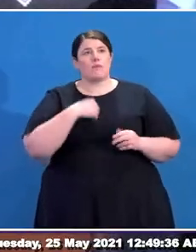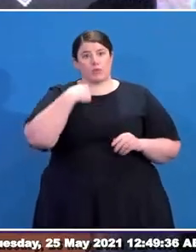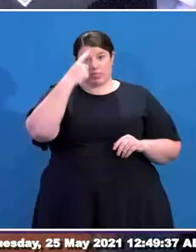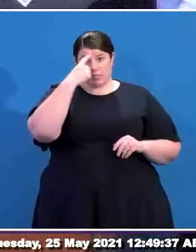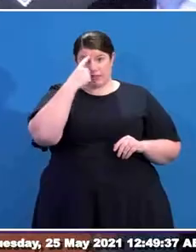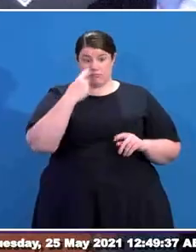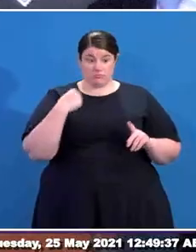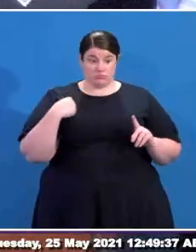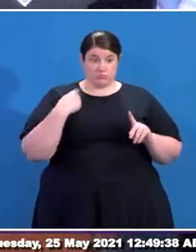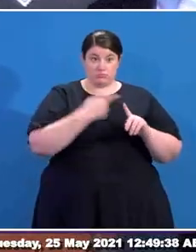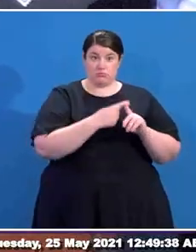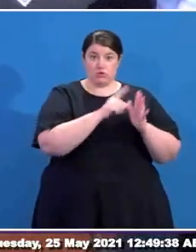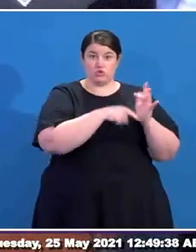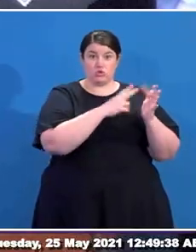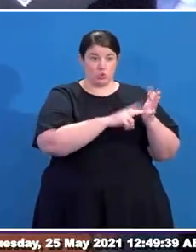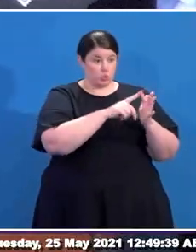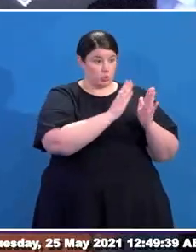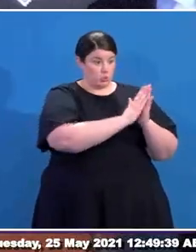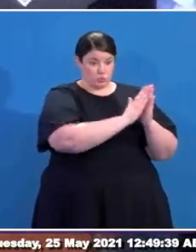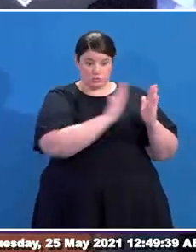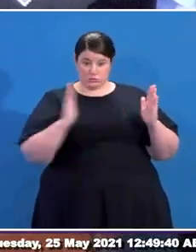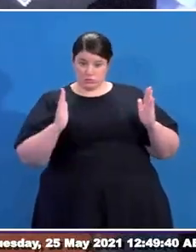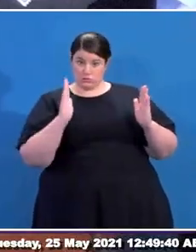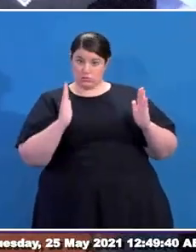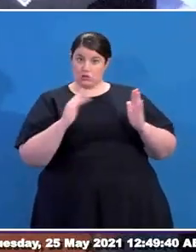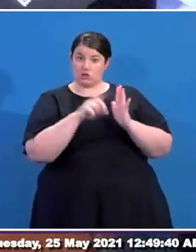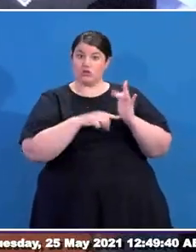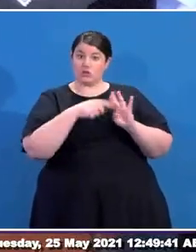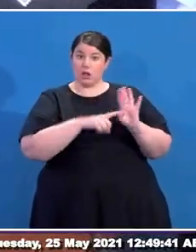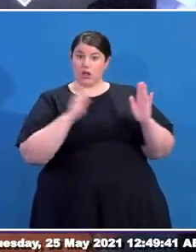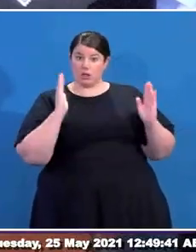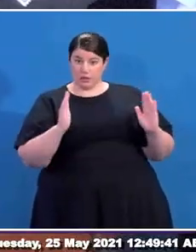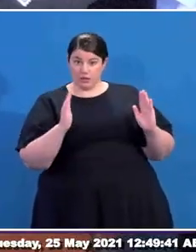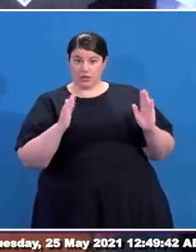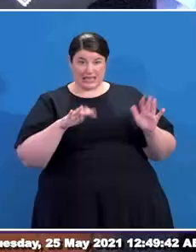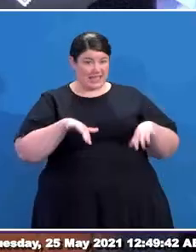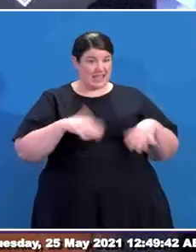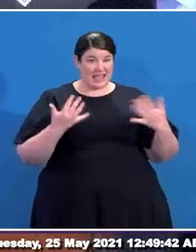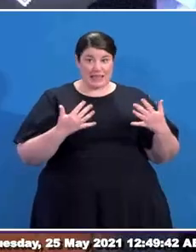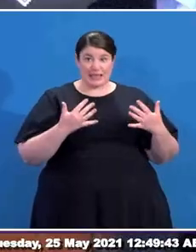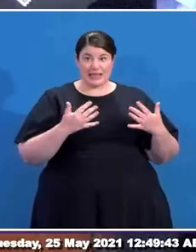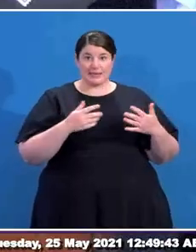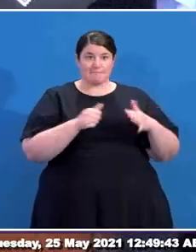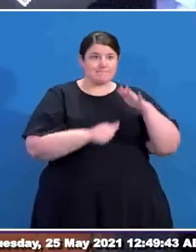of weeks of June through to the end of July, did any of the senior managers or